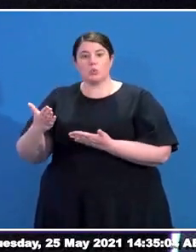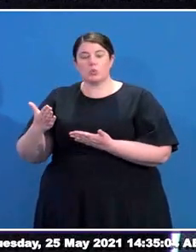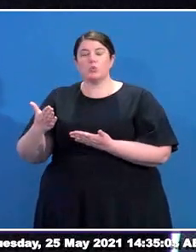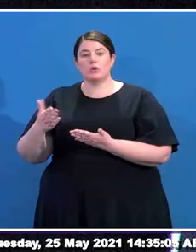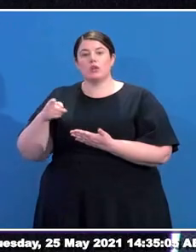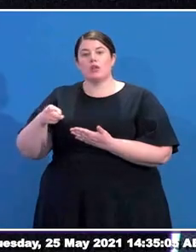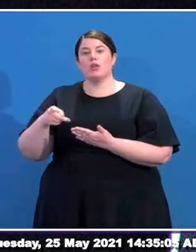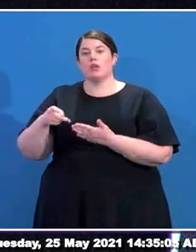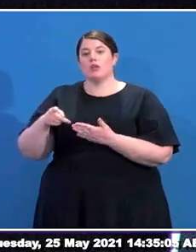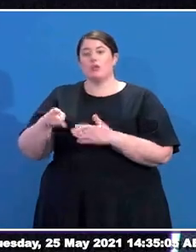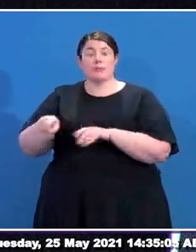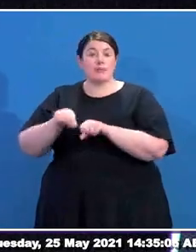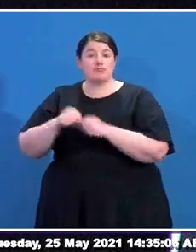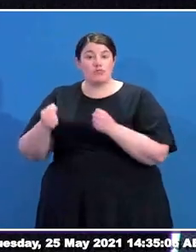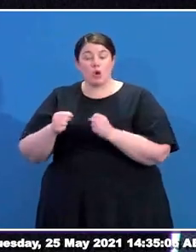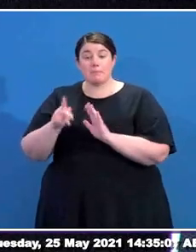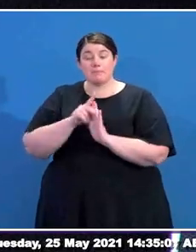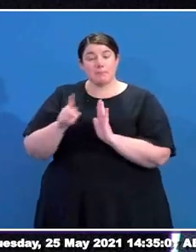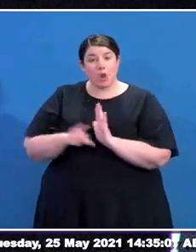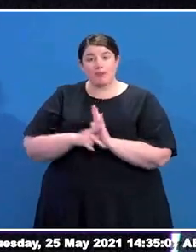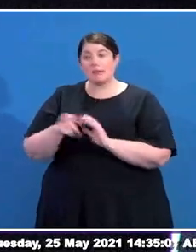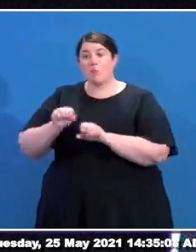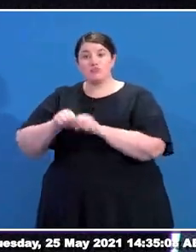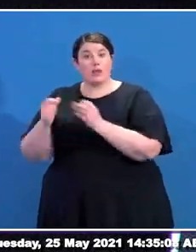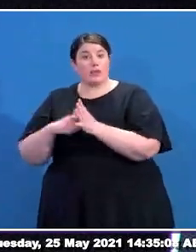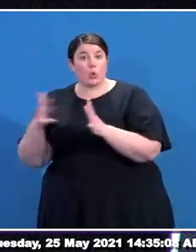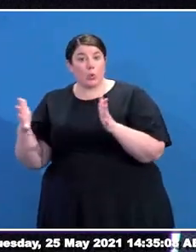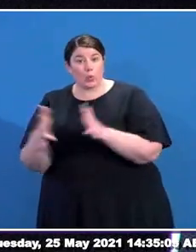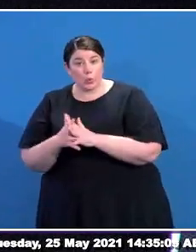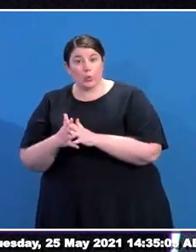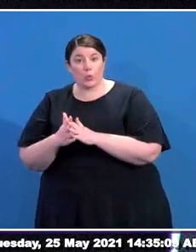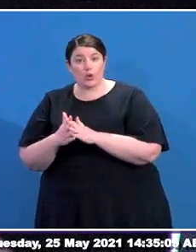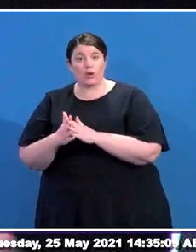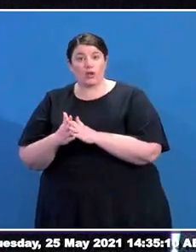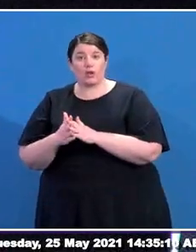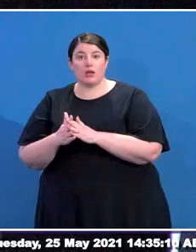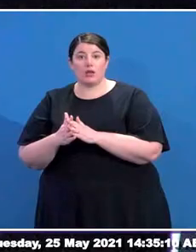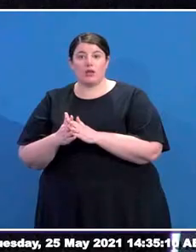procedure or legislative body. So I make the two findings.